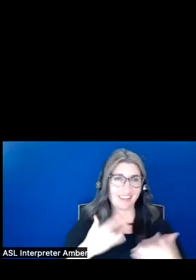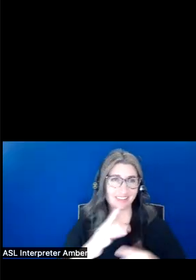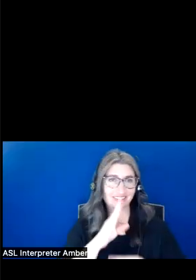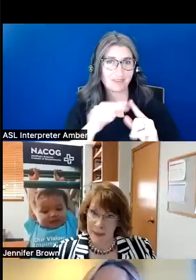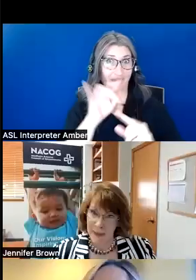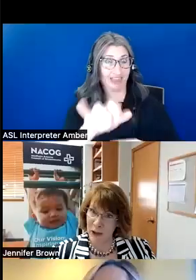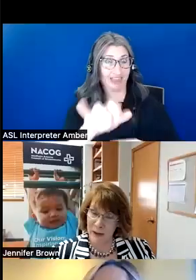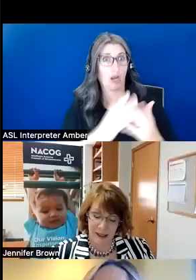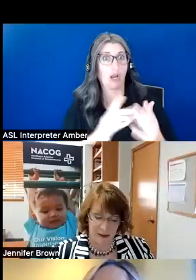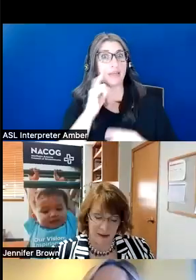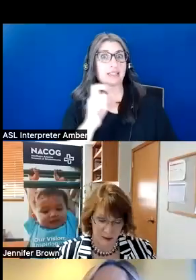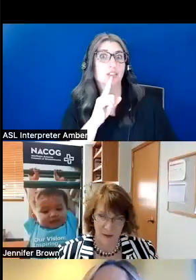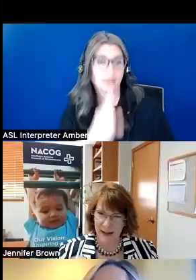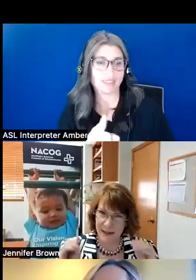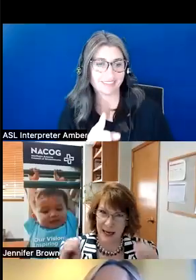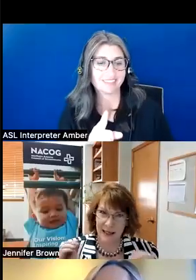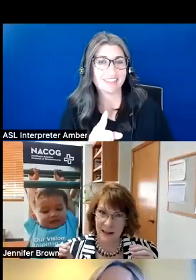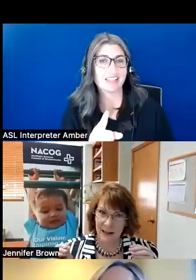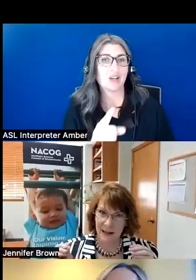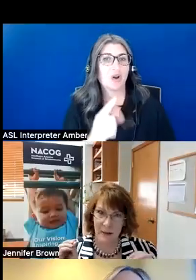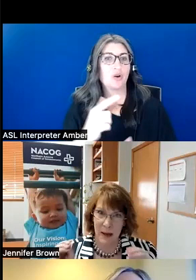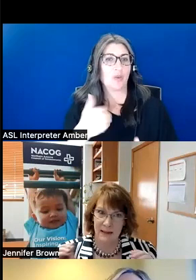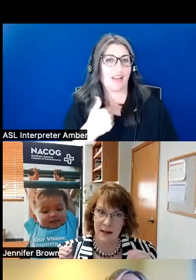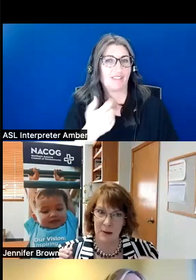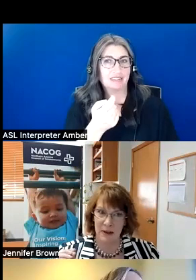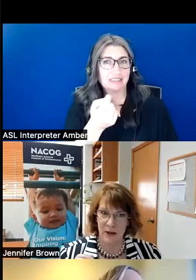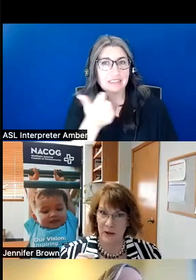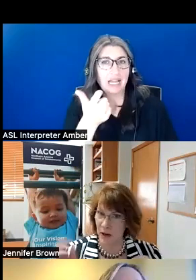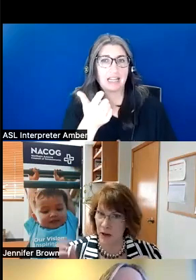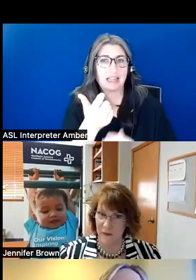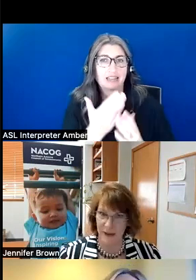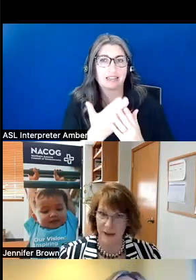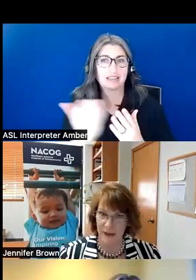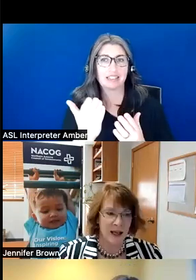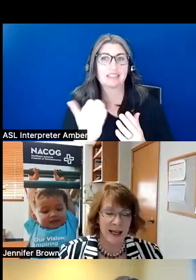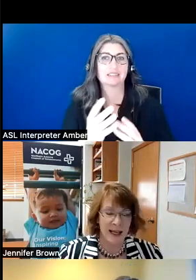I'm going to start with: we've had this tiny, little thing the past couple of years called COVID.